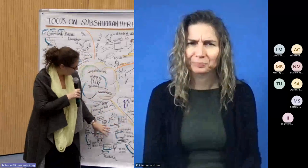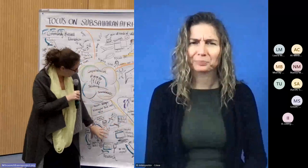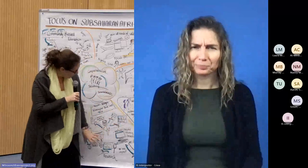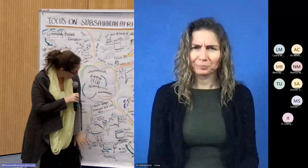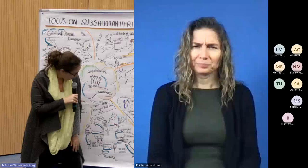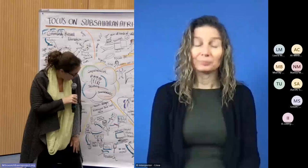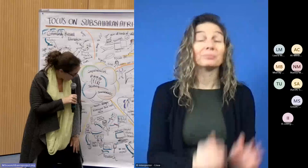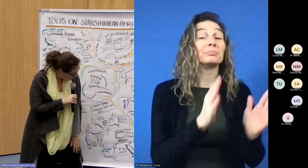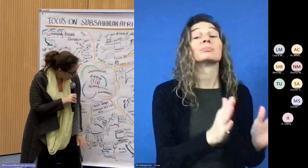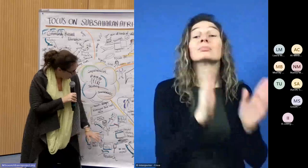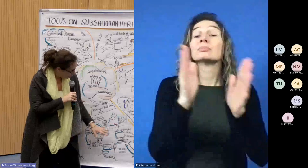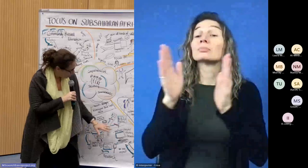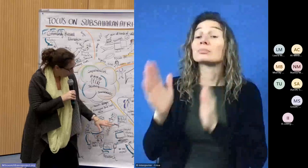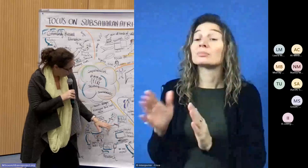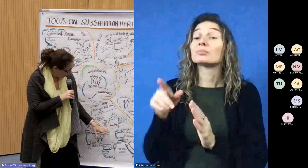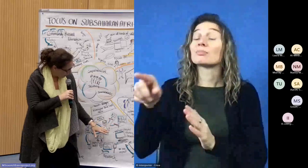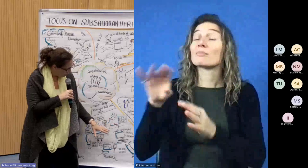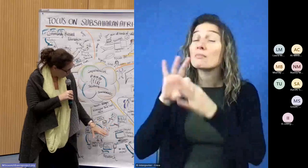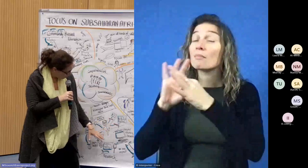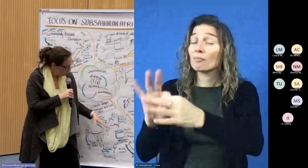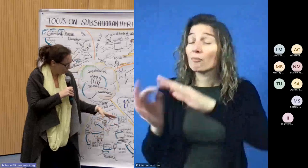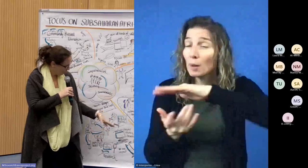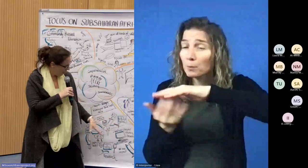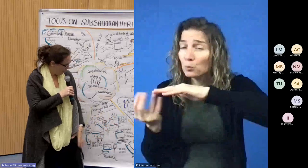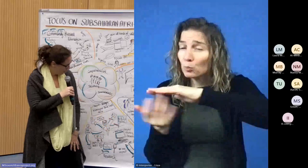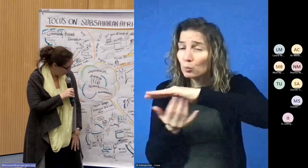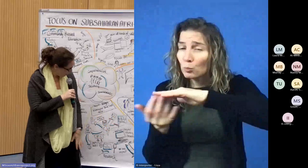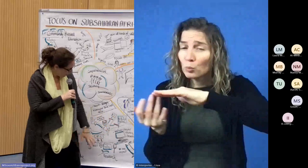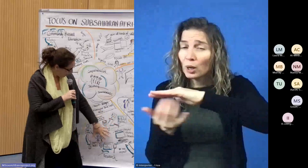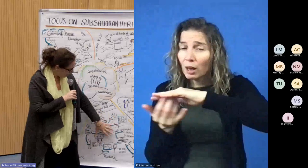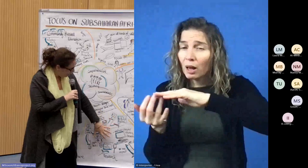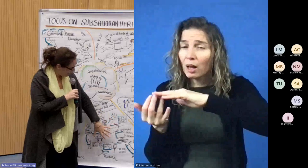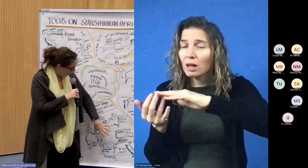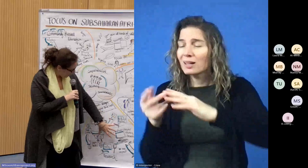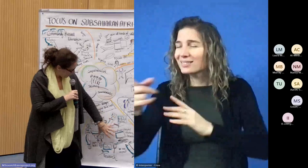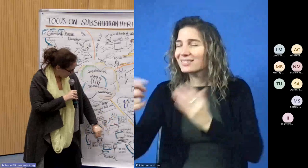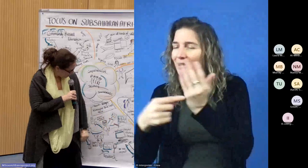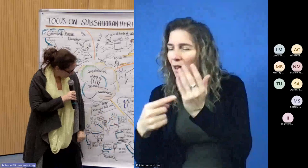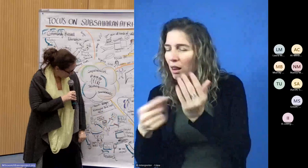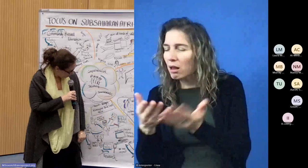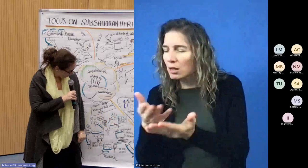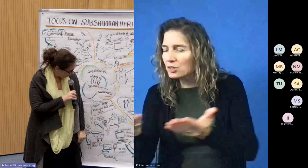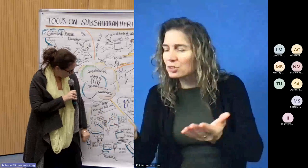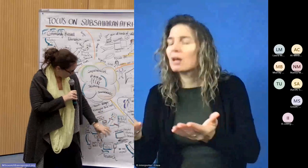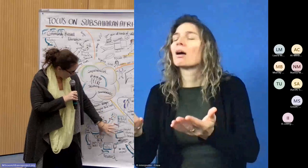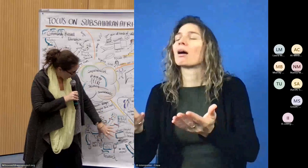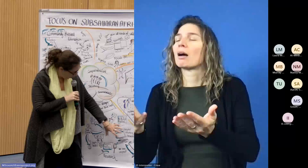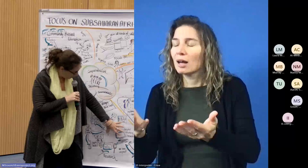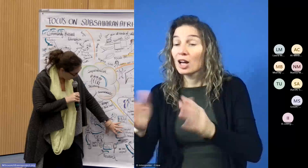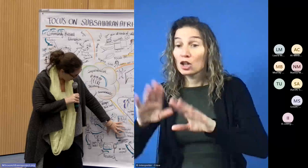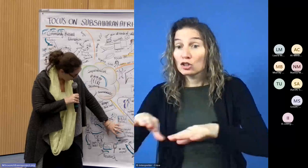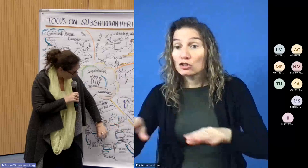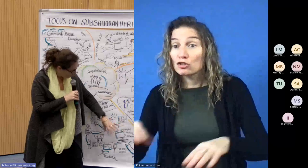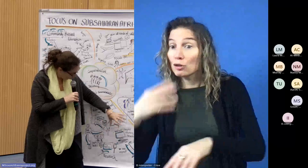Braille technologies. So that blind children, blind people can access all the technology,